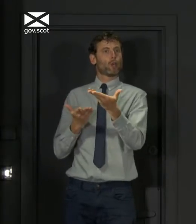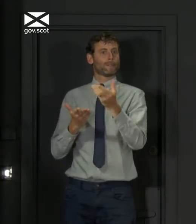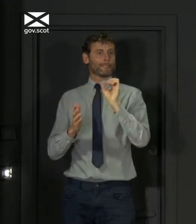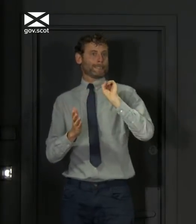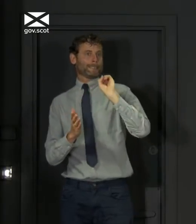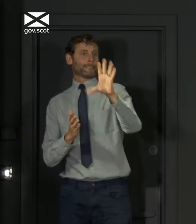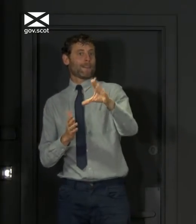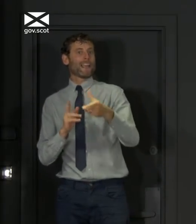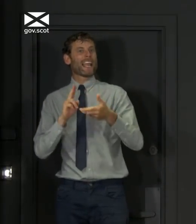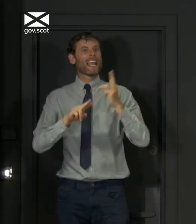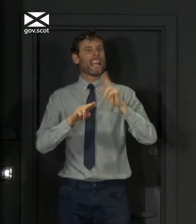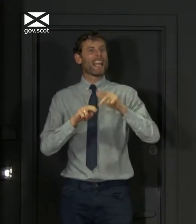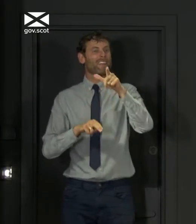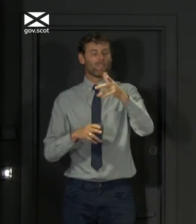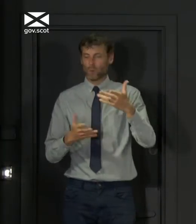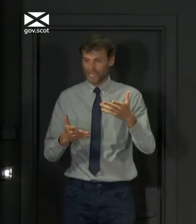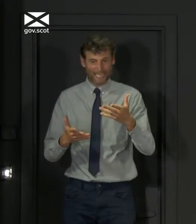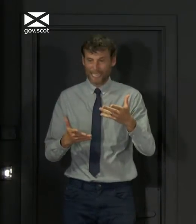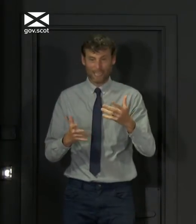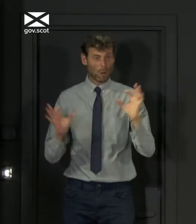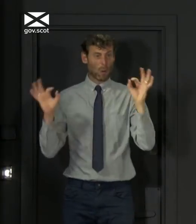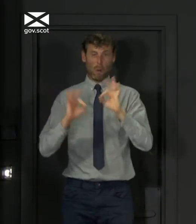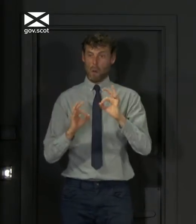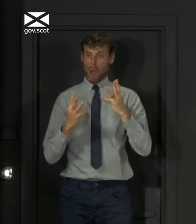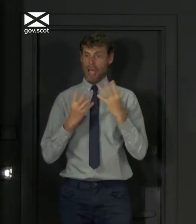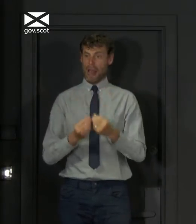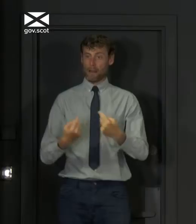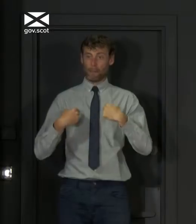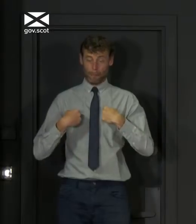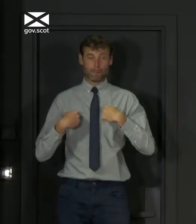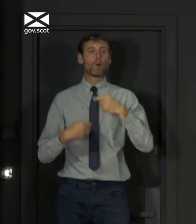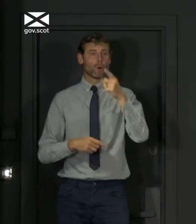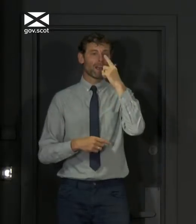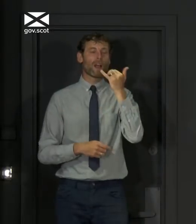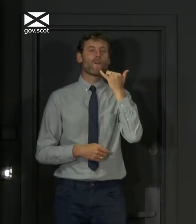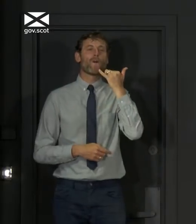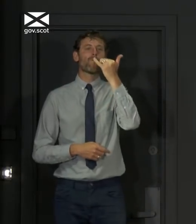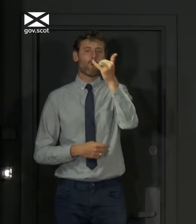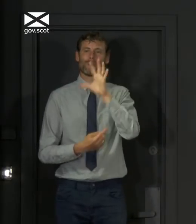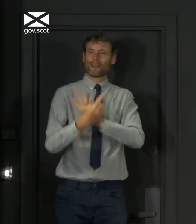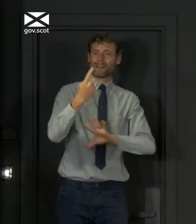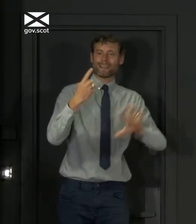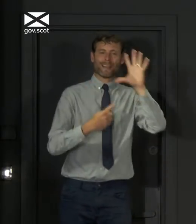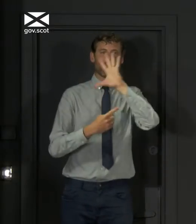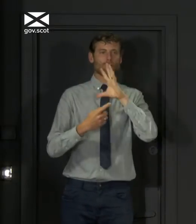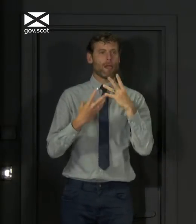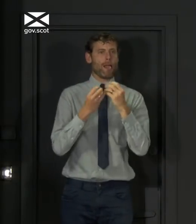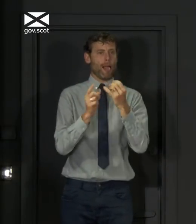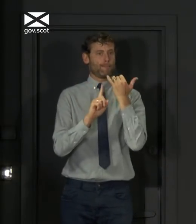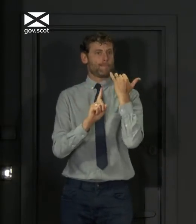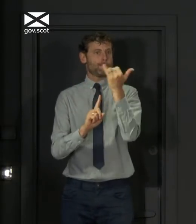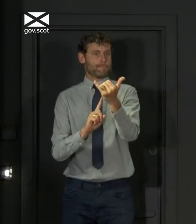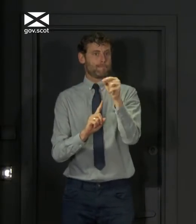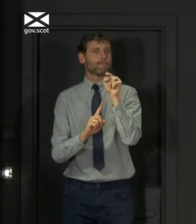the National Helpline - the number is 0800 111 4000, and help, including the delivery